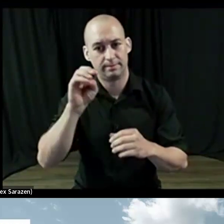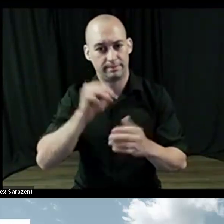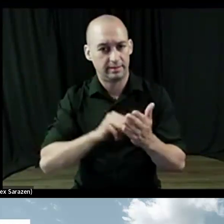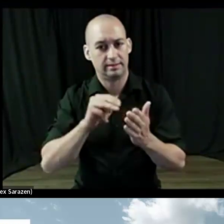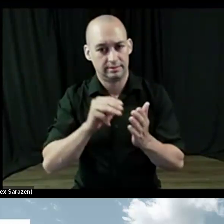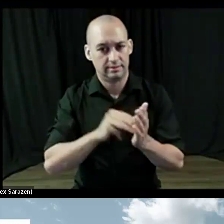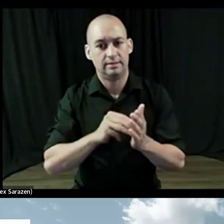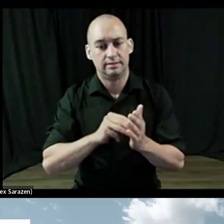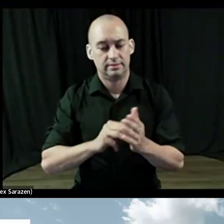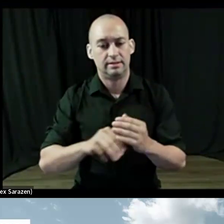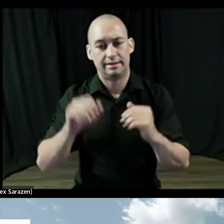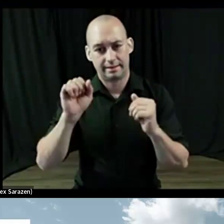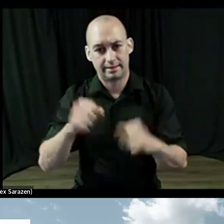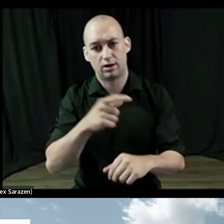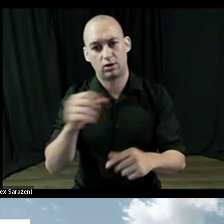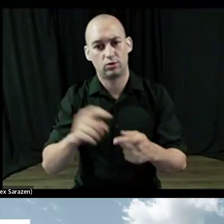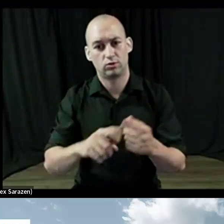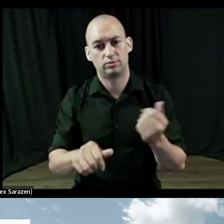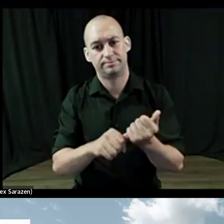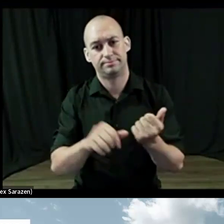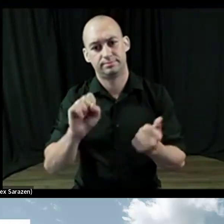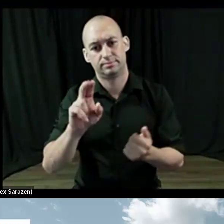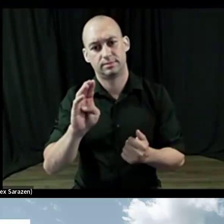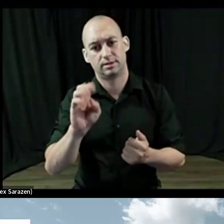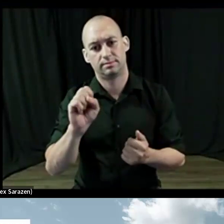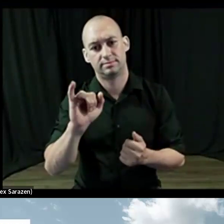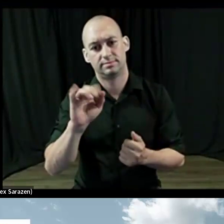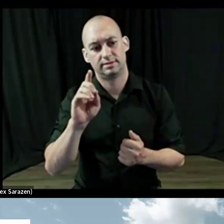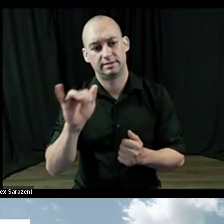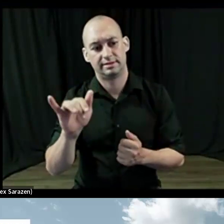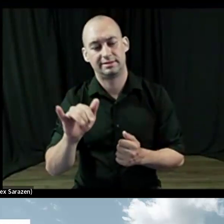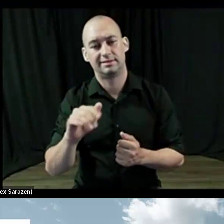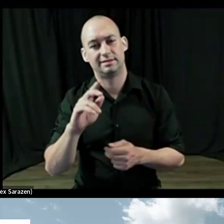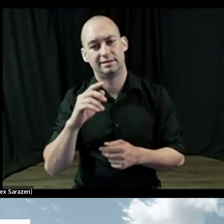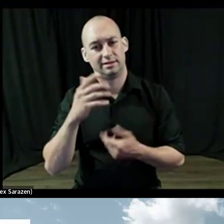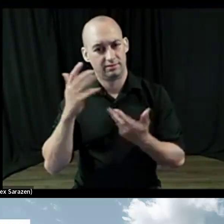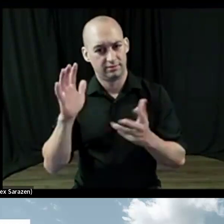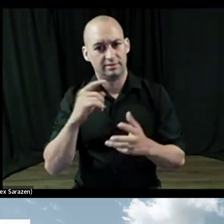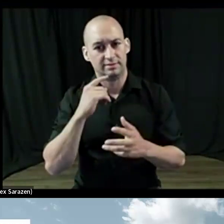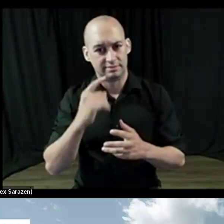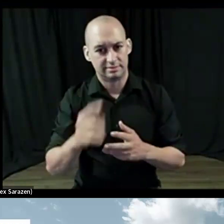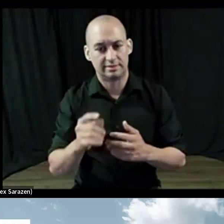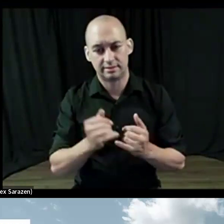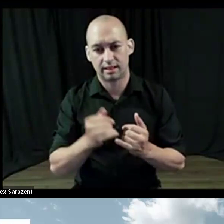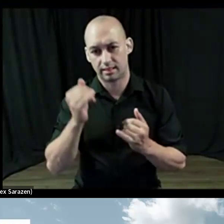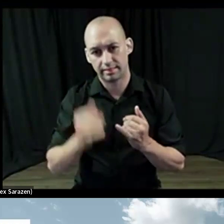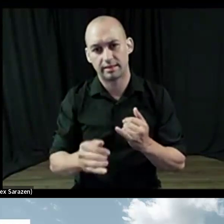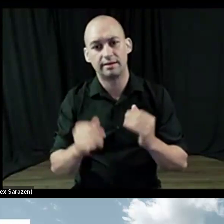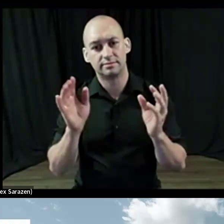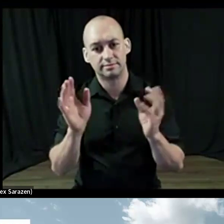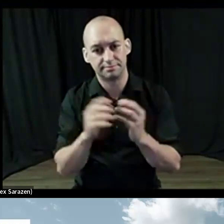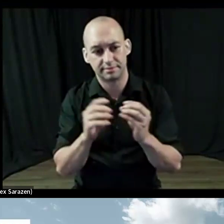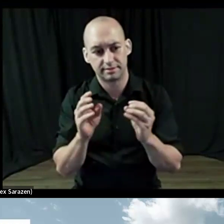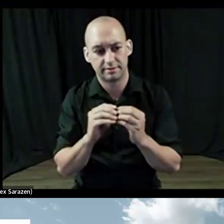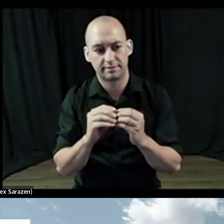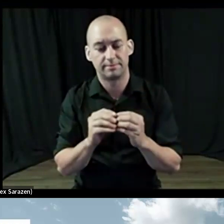go to subsidies. And as we had kind of mentioned at the last meeting briefing that we had on this